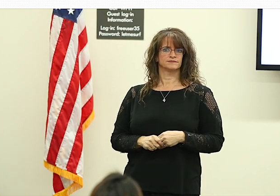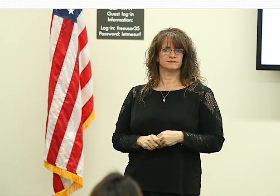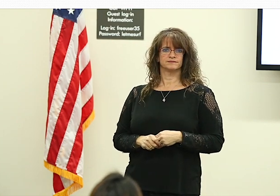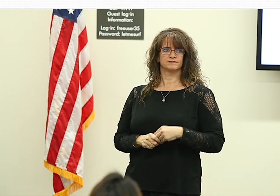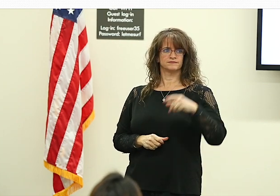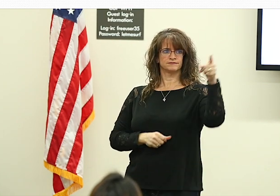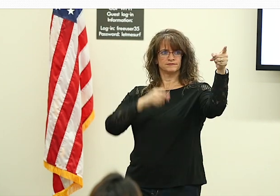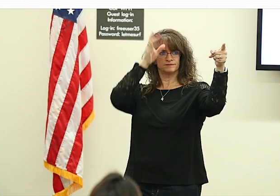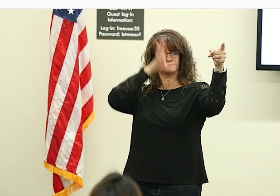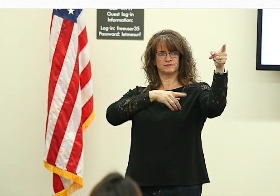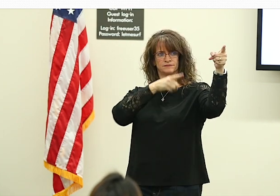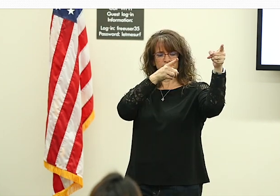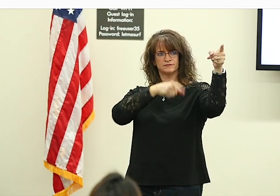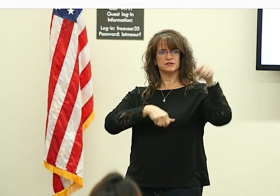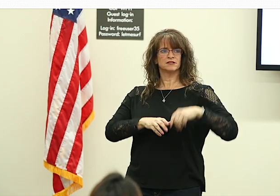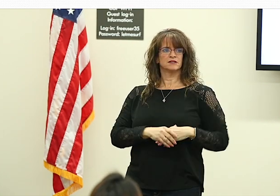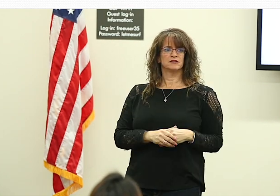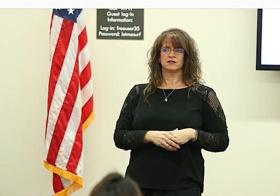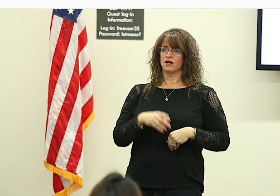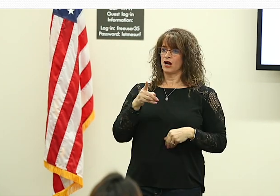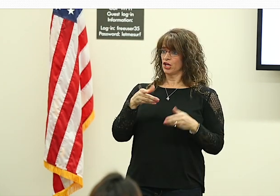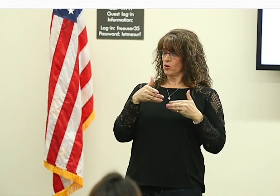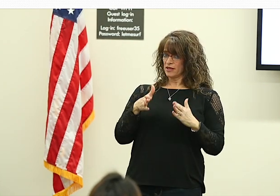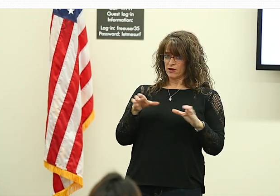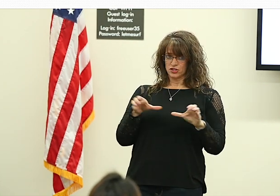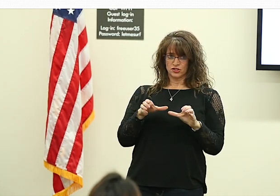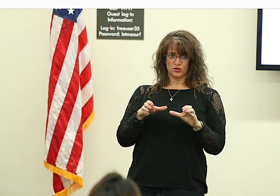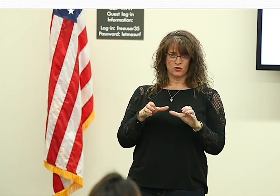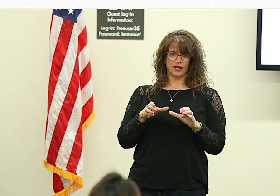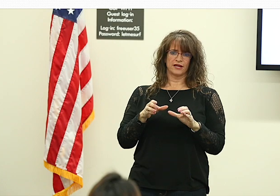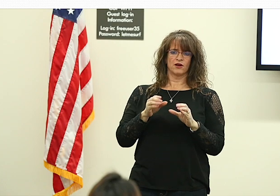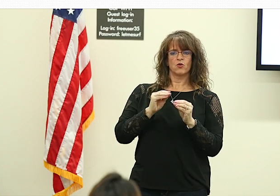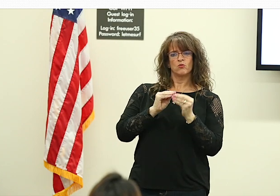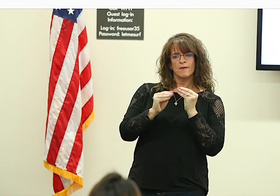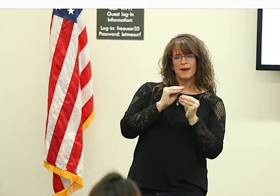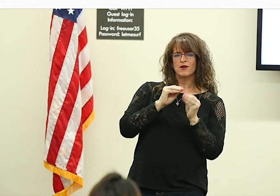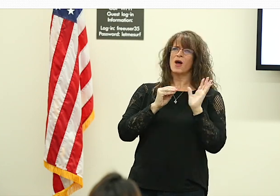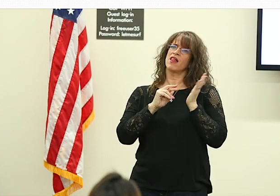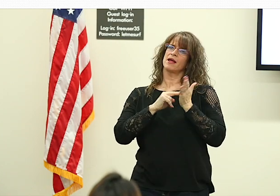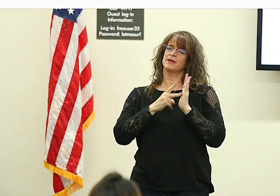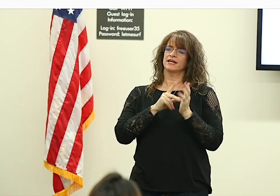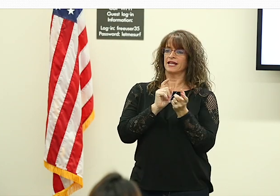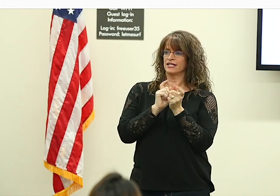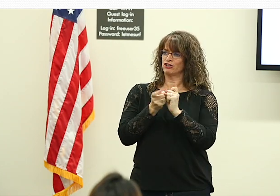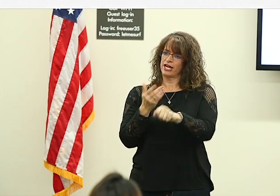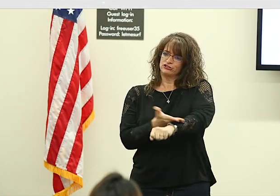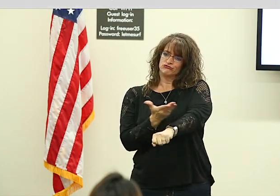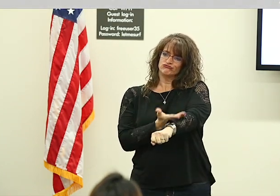Okay. [Male Attendee] Are you allowed to do repairs to the house? Like, change it up? Like painting and--